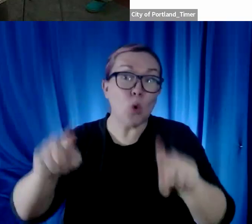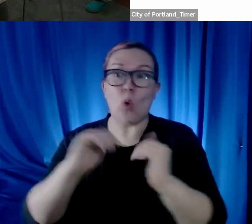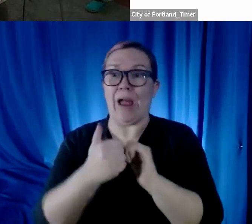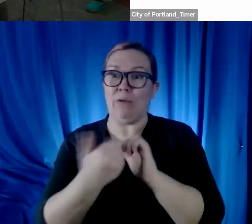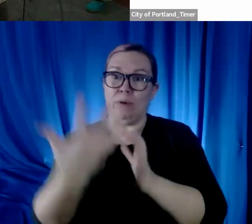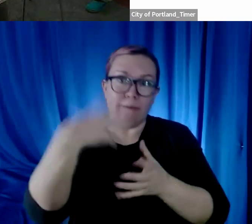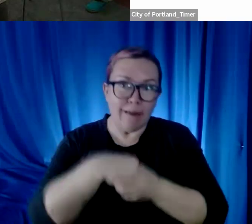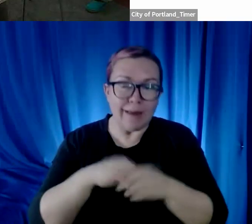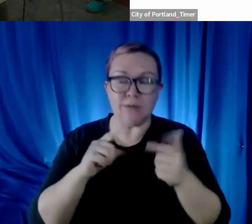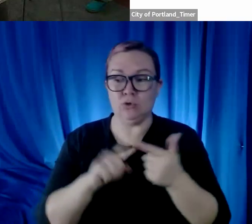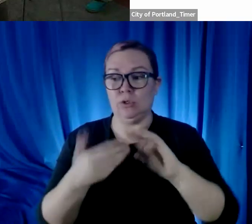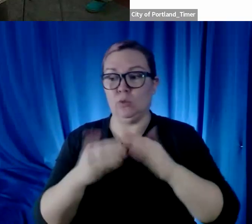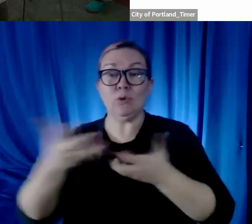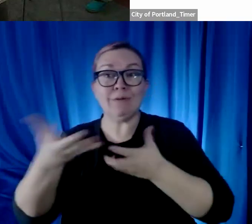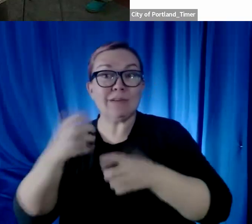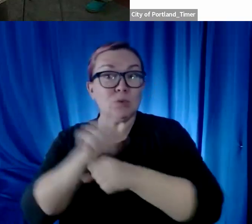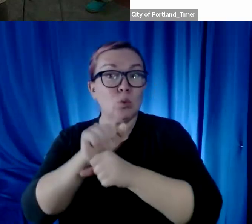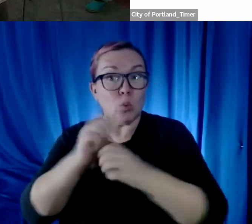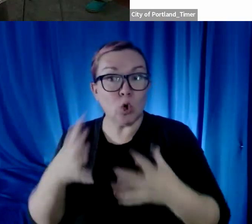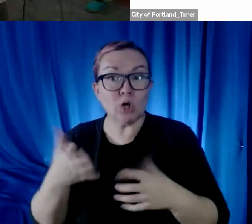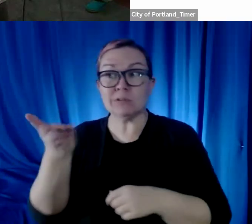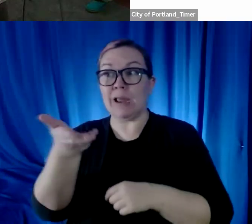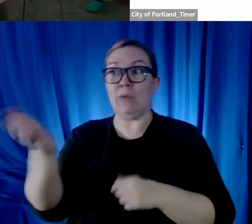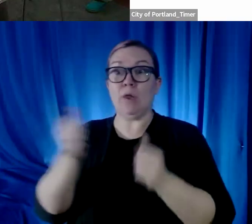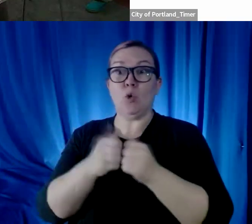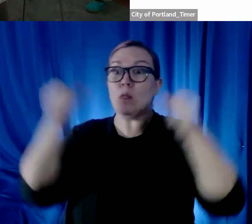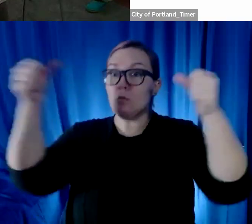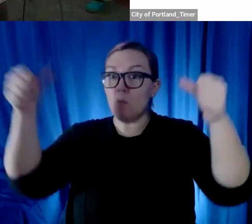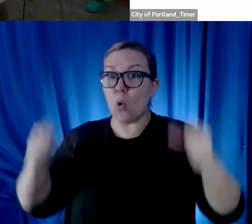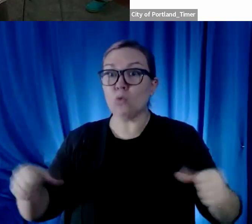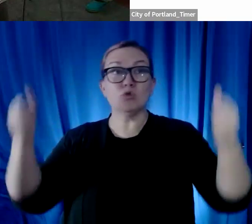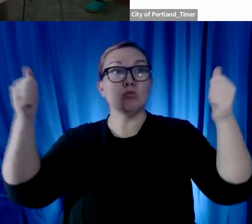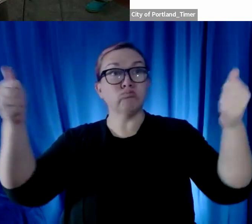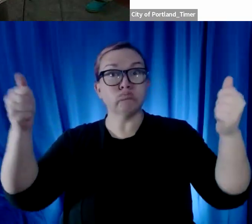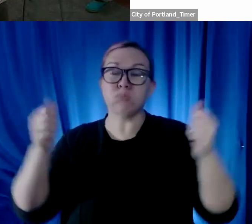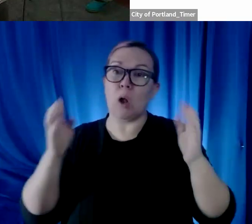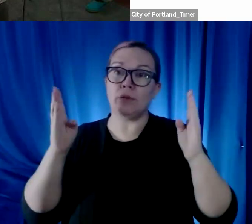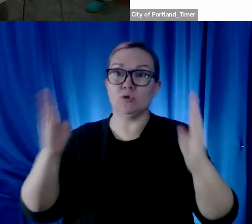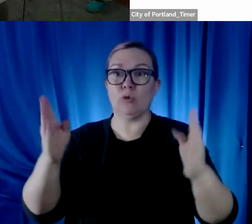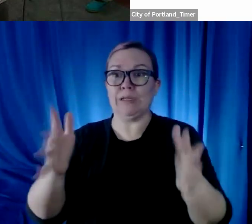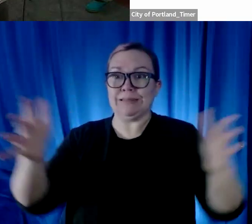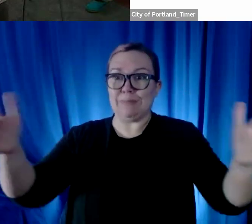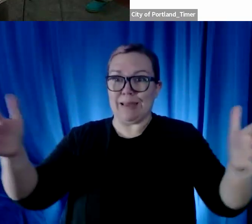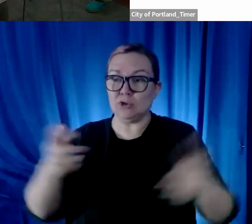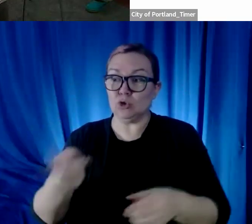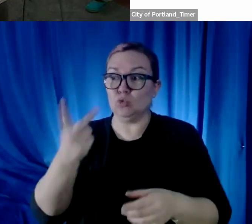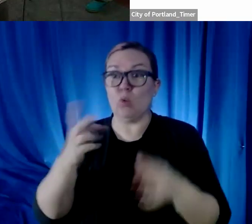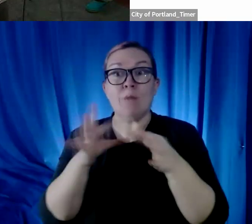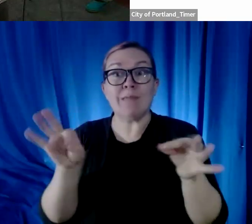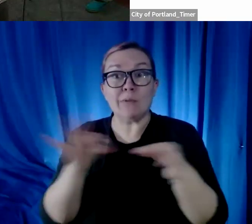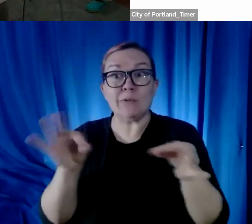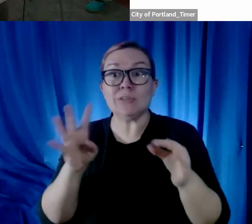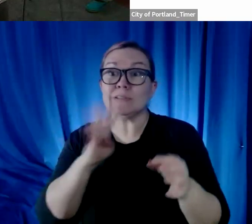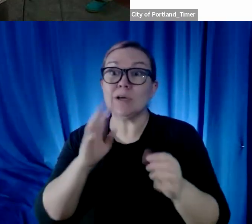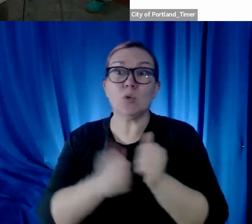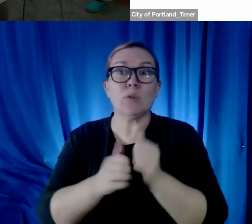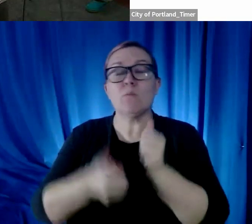The community engagement workers that are out there with giant poster boards of street expansions and 12 languages talking to our city's most marginalized folks.